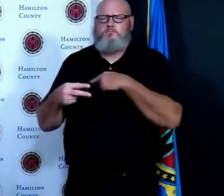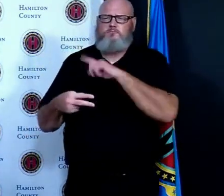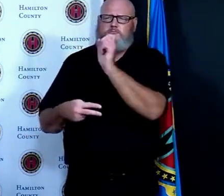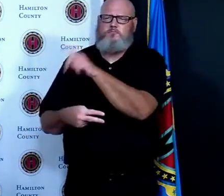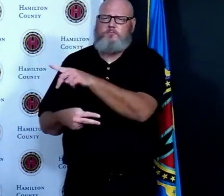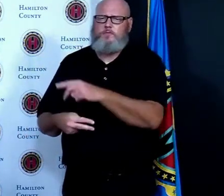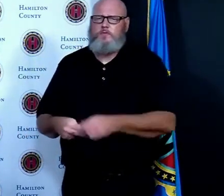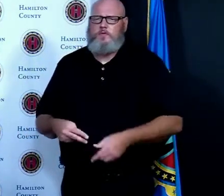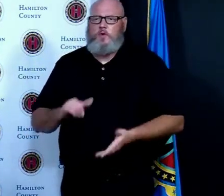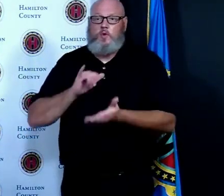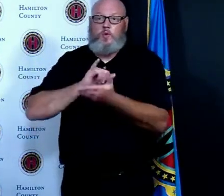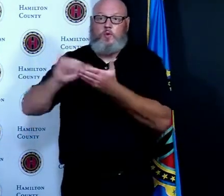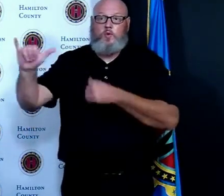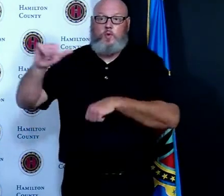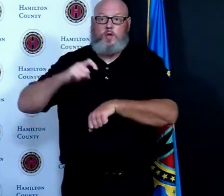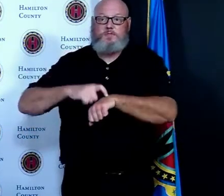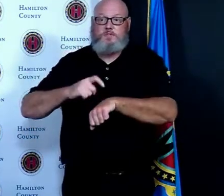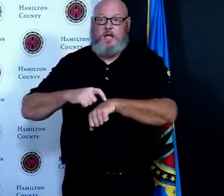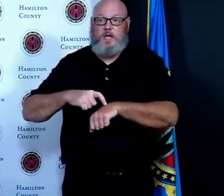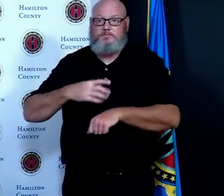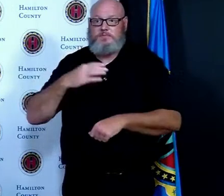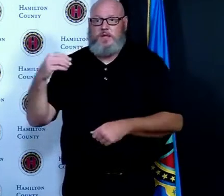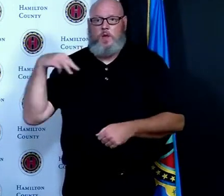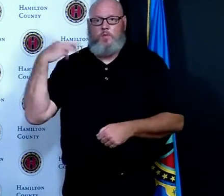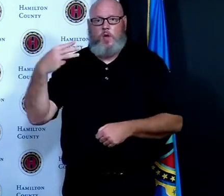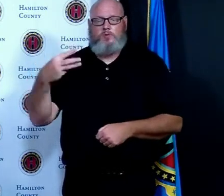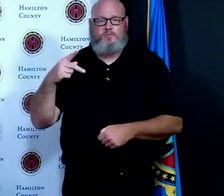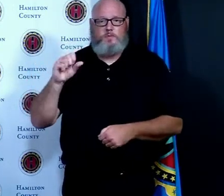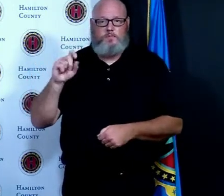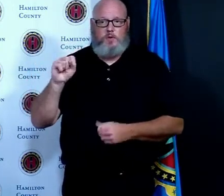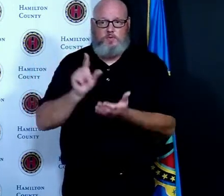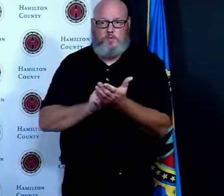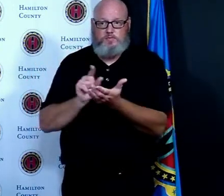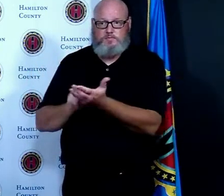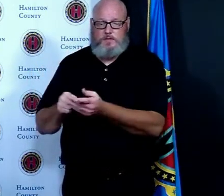Post I can't remember within the last week that suggested that the Sturgis motorcycle